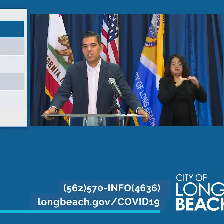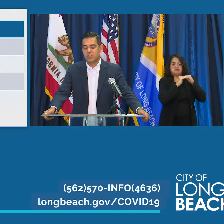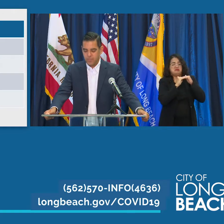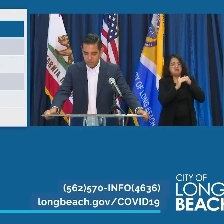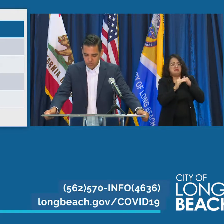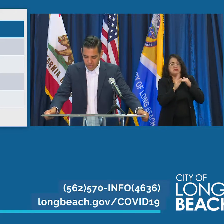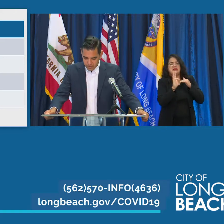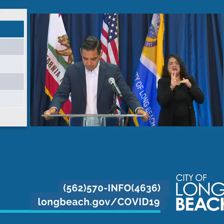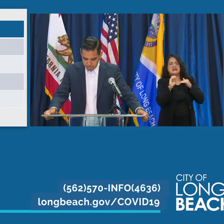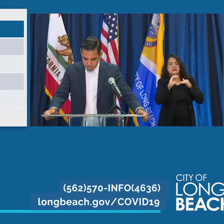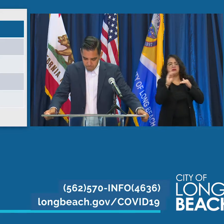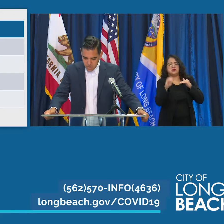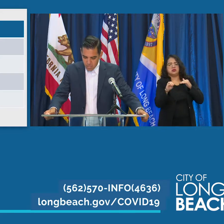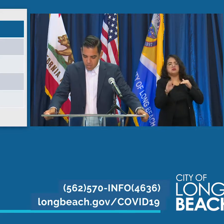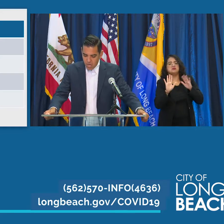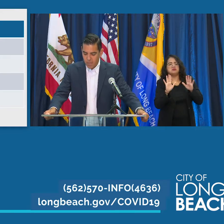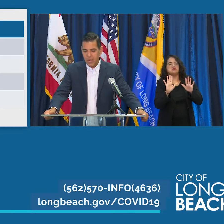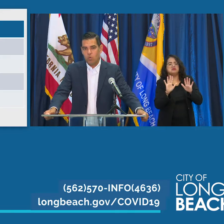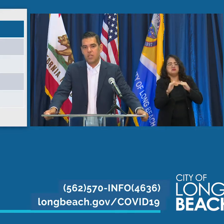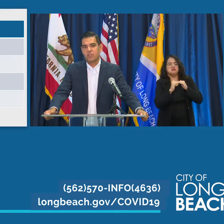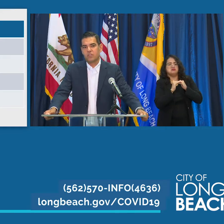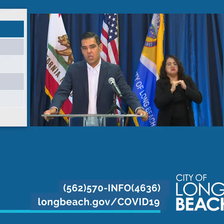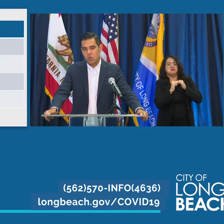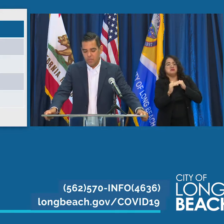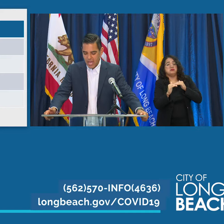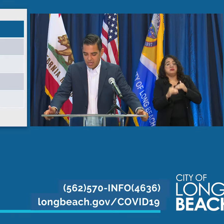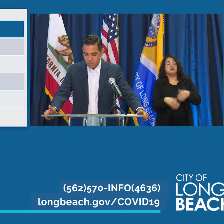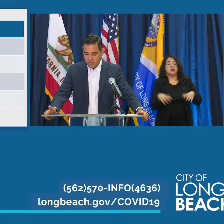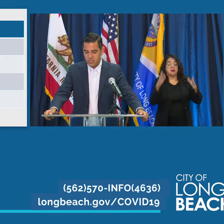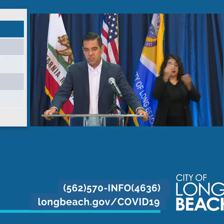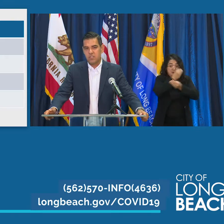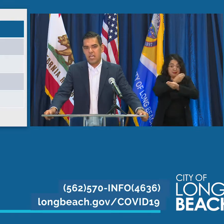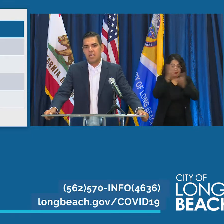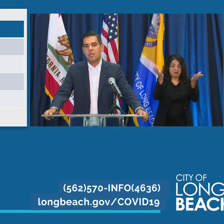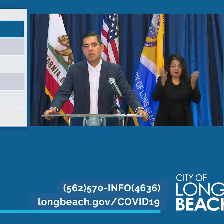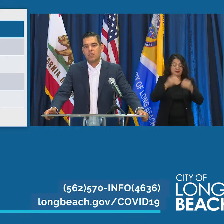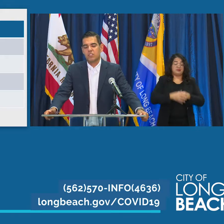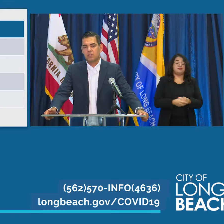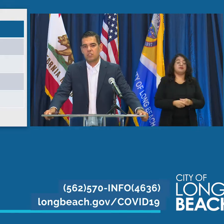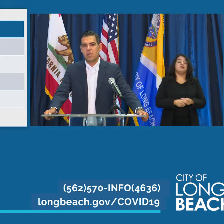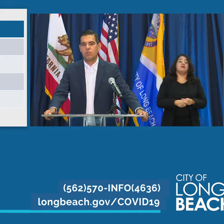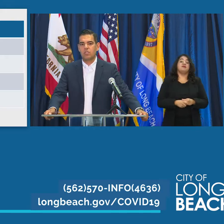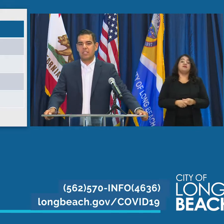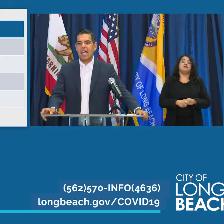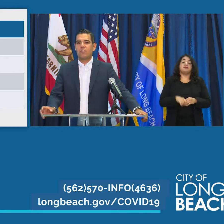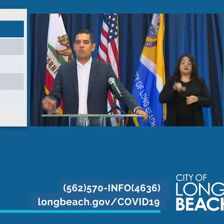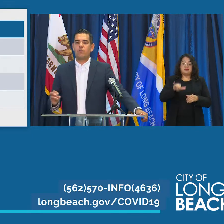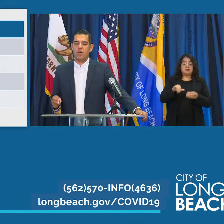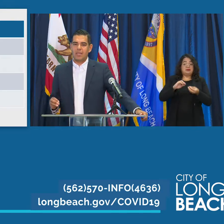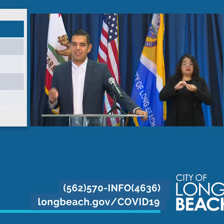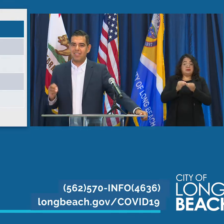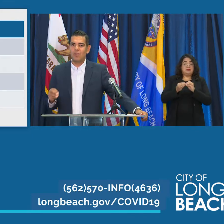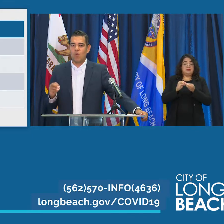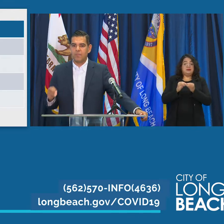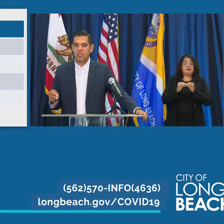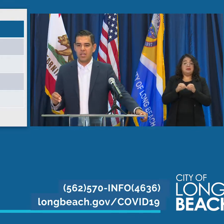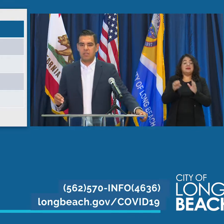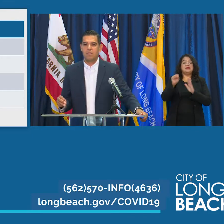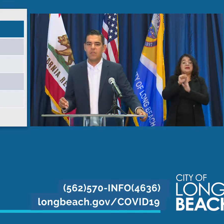60%, but I want to just note that this is a number that is gathered from a state website,